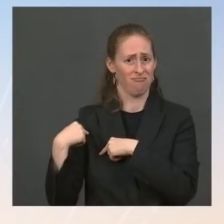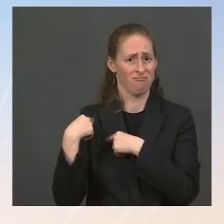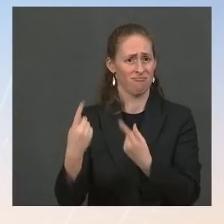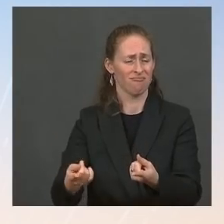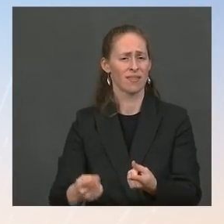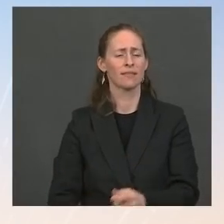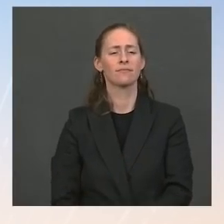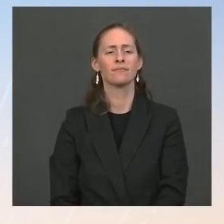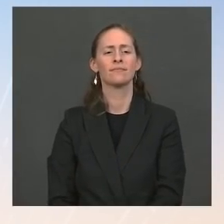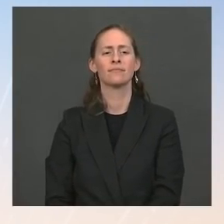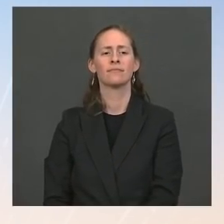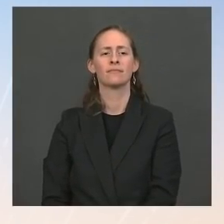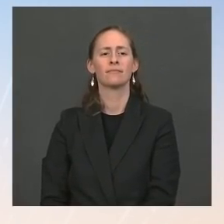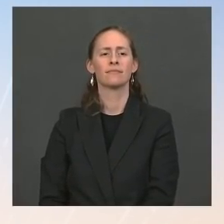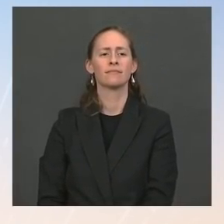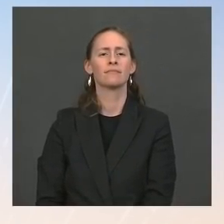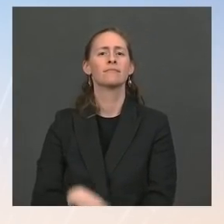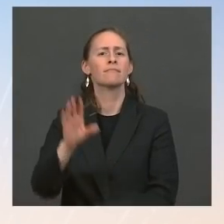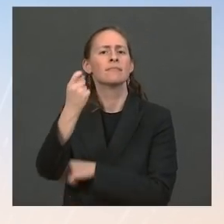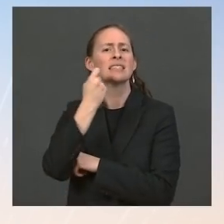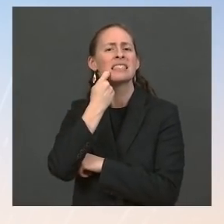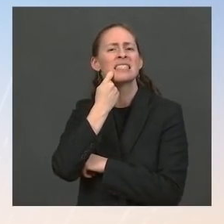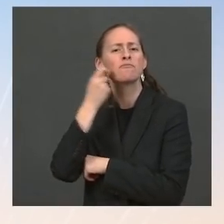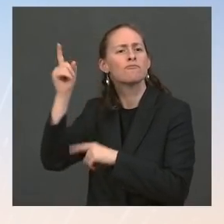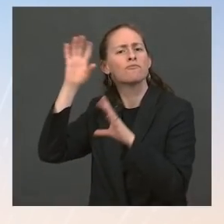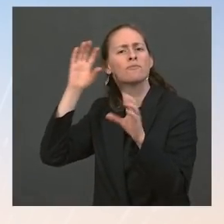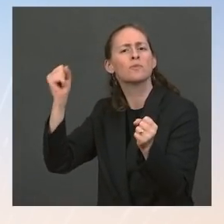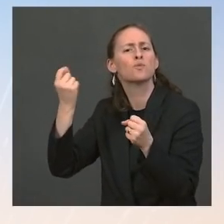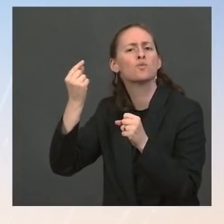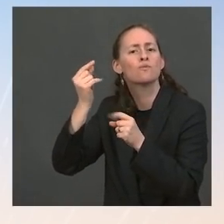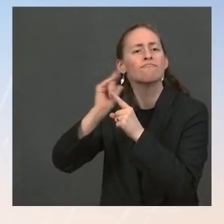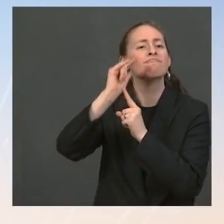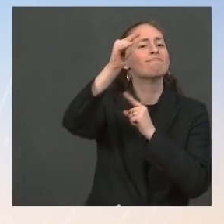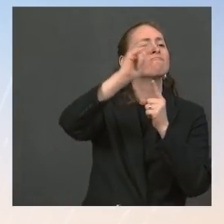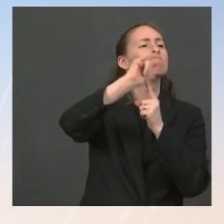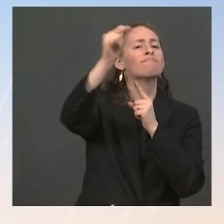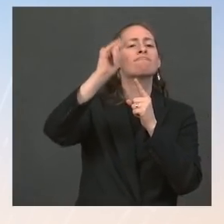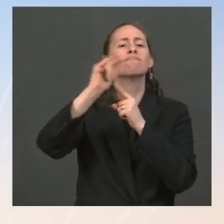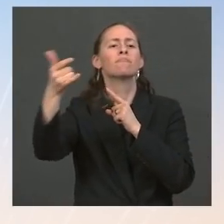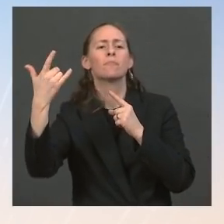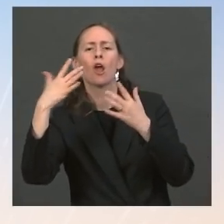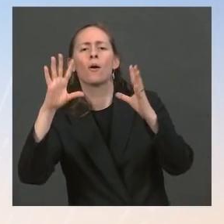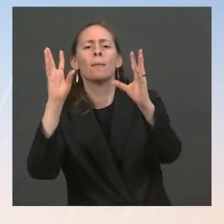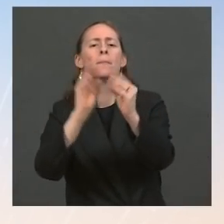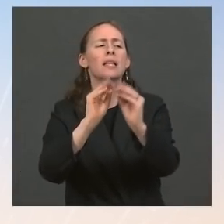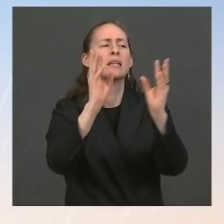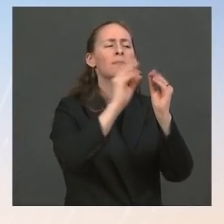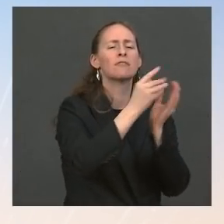just two weeks ago where he had a range of conversations. In addition, the President has also emphasized